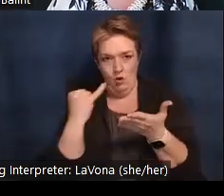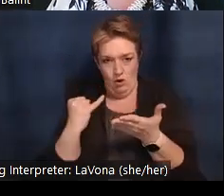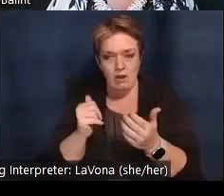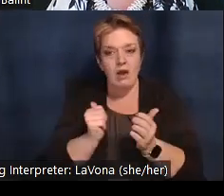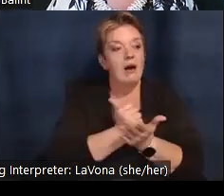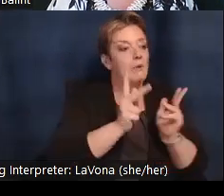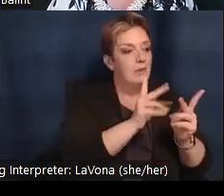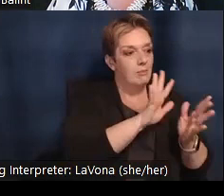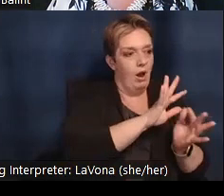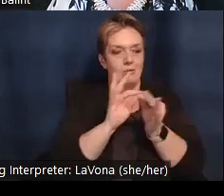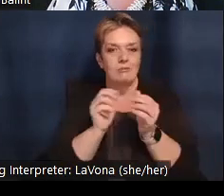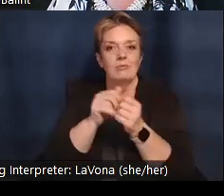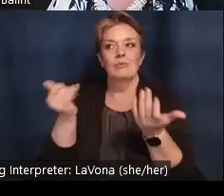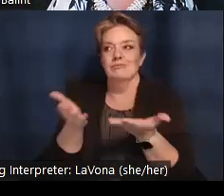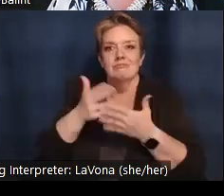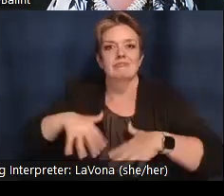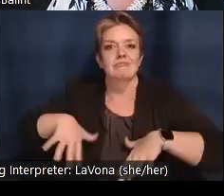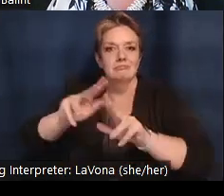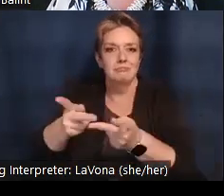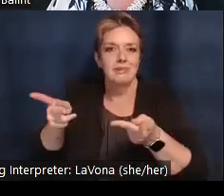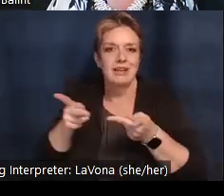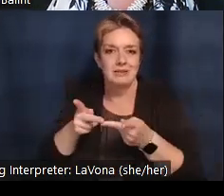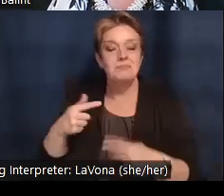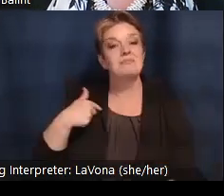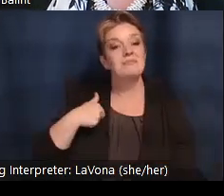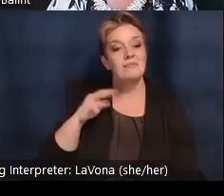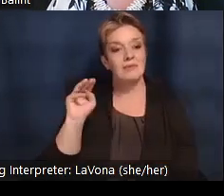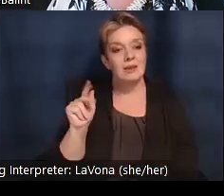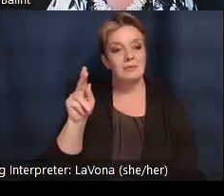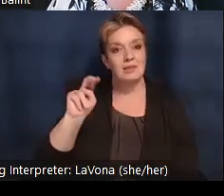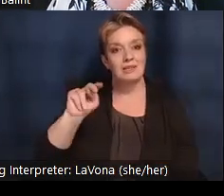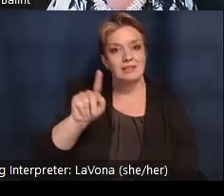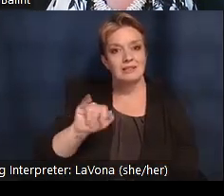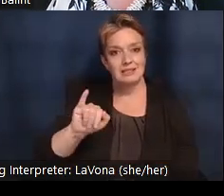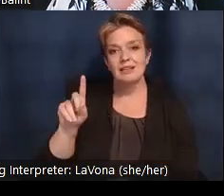My name is Makenzi Dunstan, and I'm the Education and Outreach Coordinator at the James Castle House in Boise,